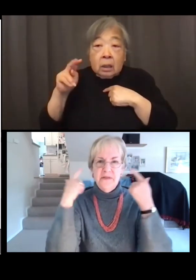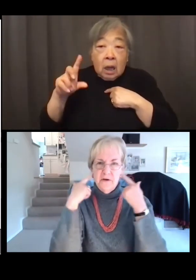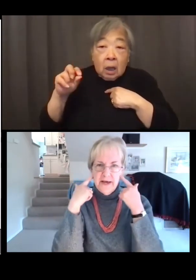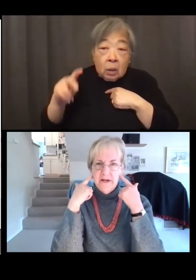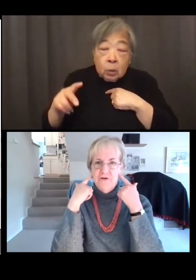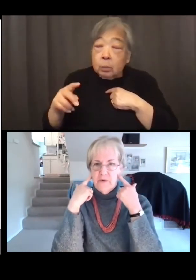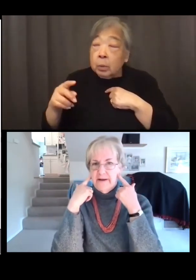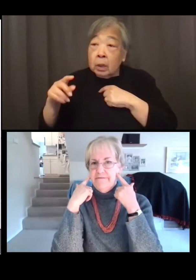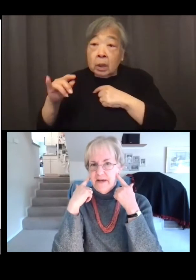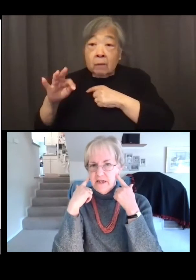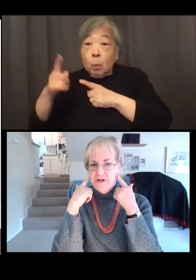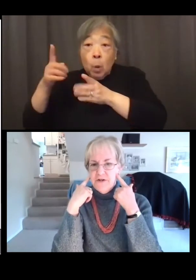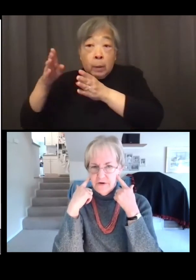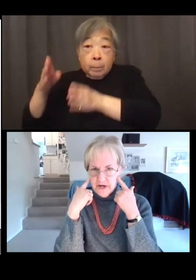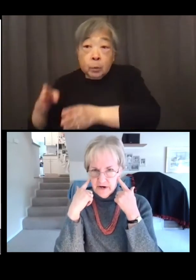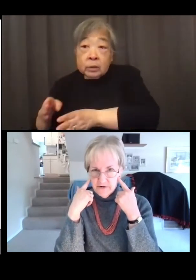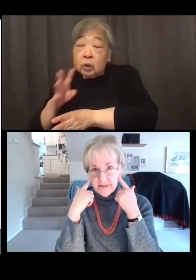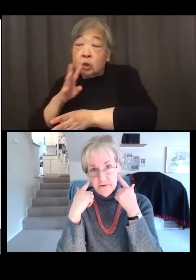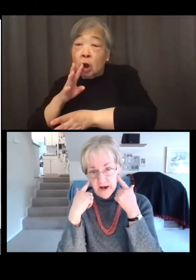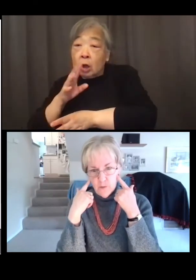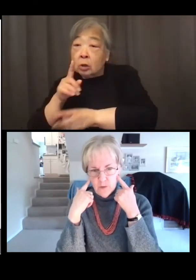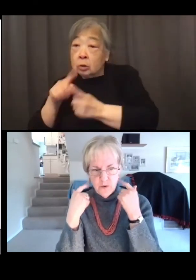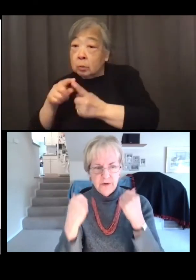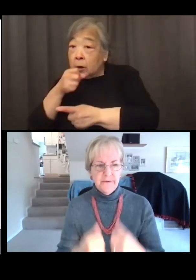they get a direct feed to their ears so that will work